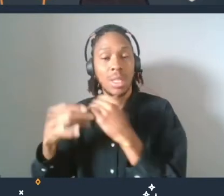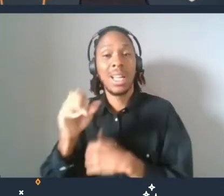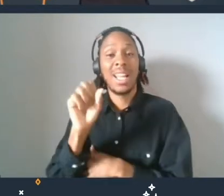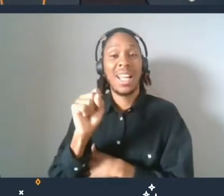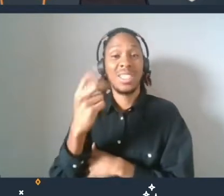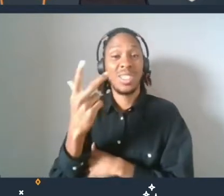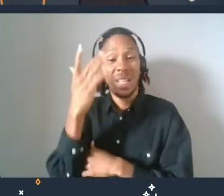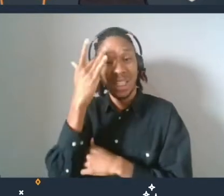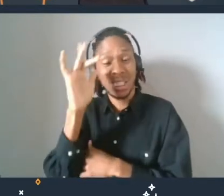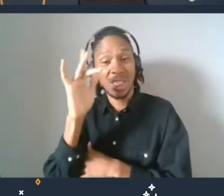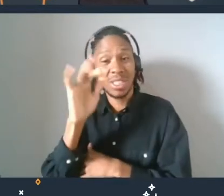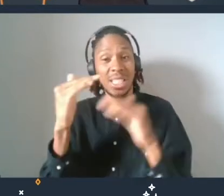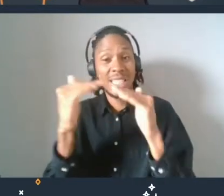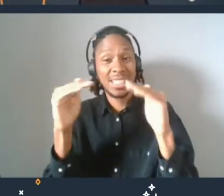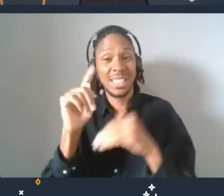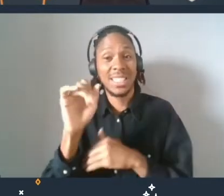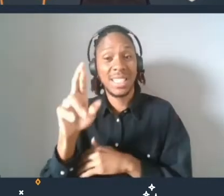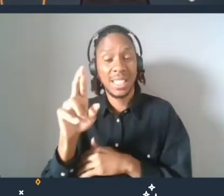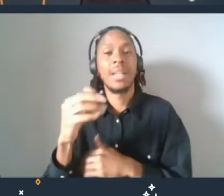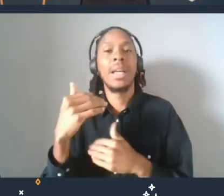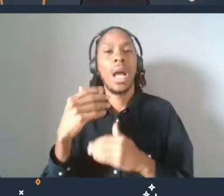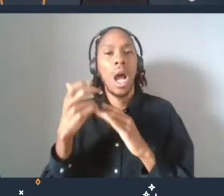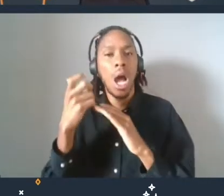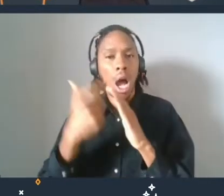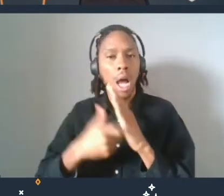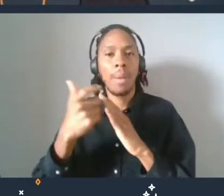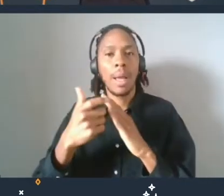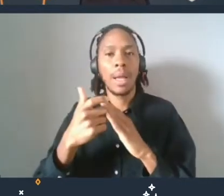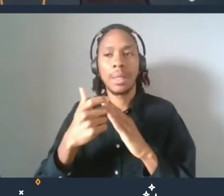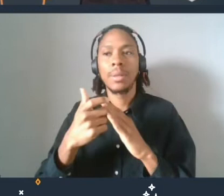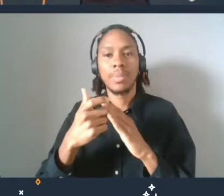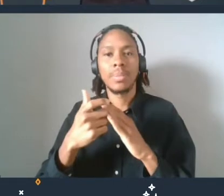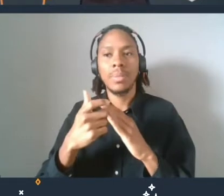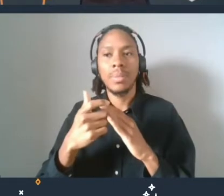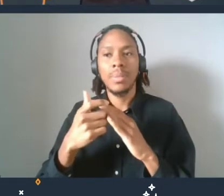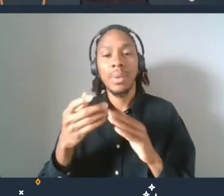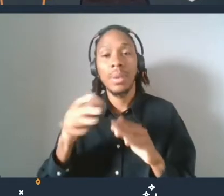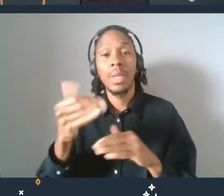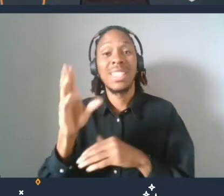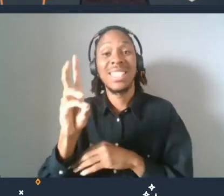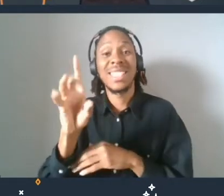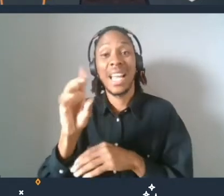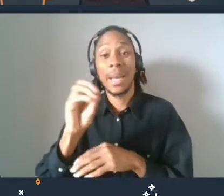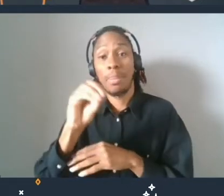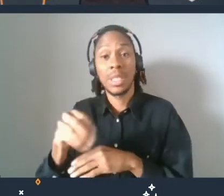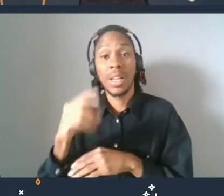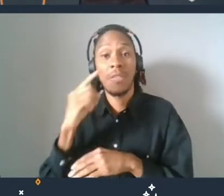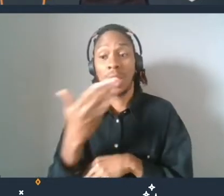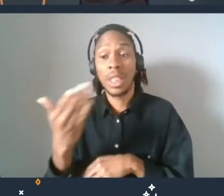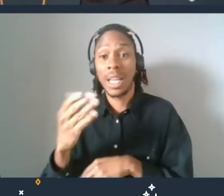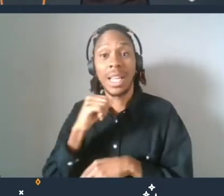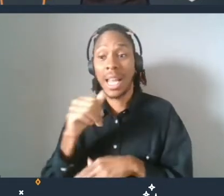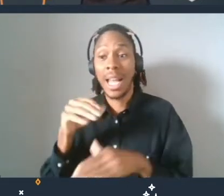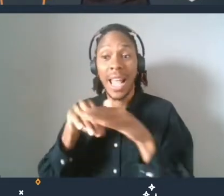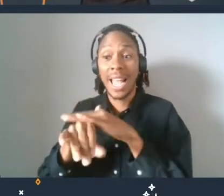it automatically delivers storage cost savings of another 68% for objects that aren't accessed for 90 consecutive days,